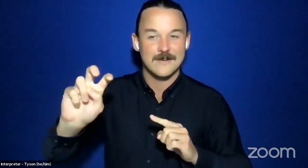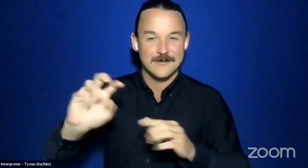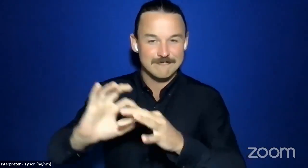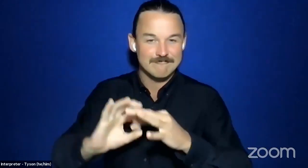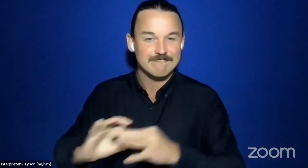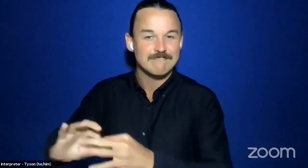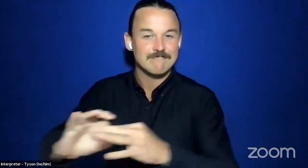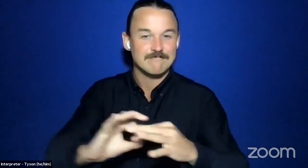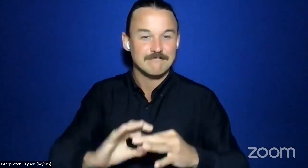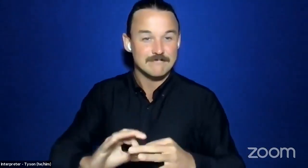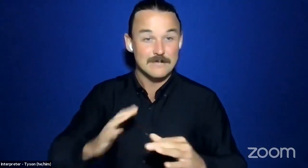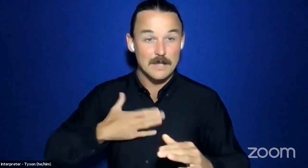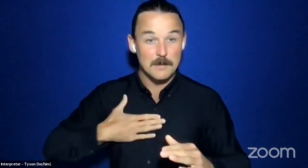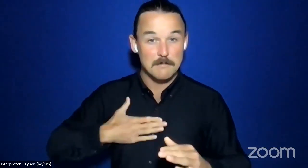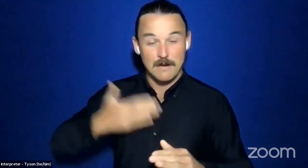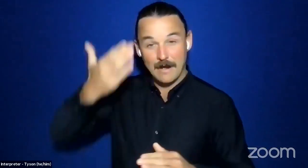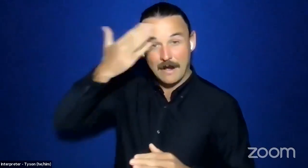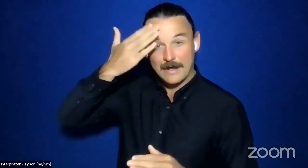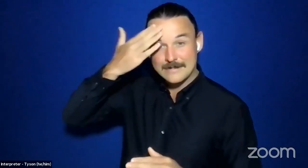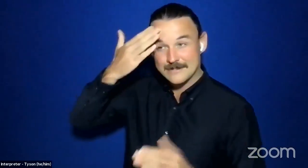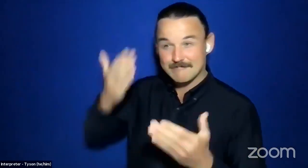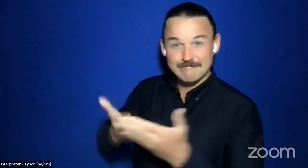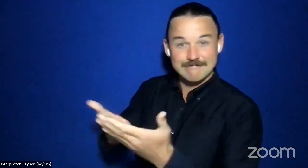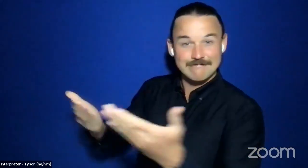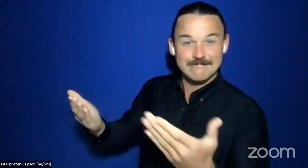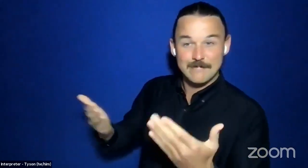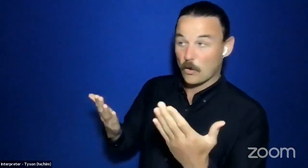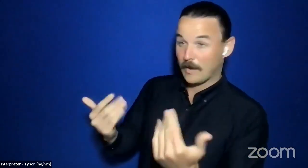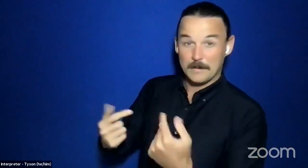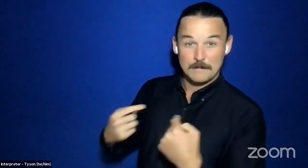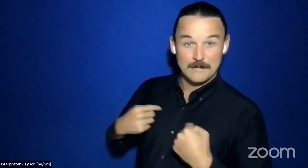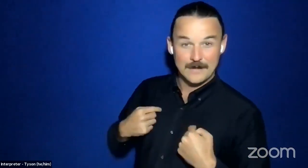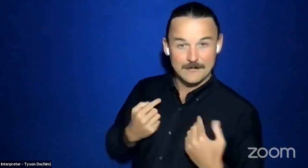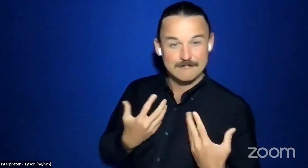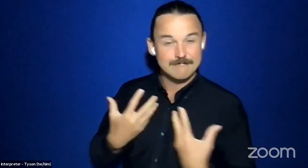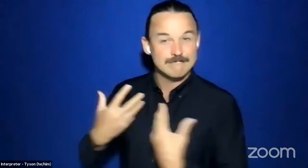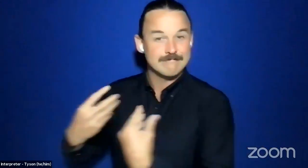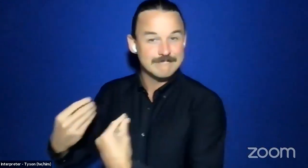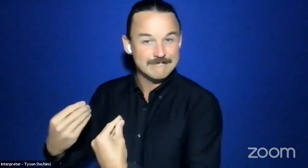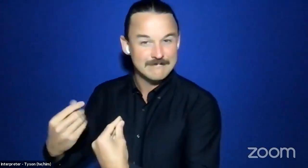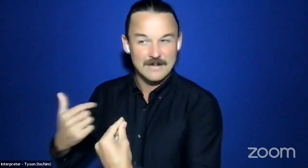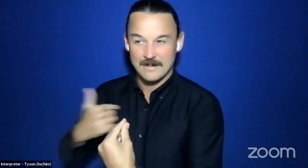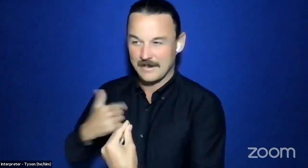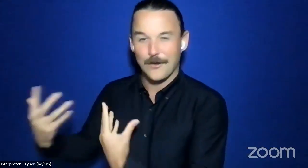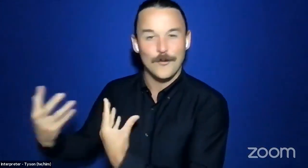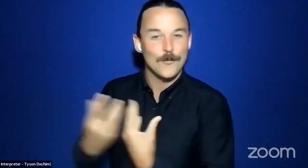journey and connectedness. people have that claim group or have that claim group or nation,